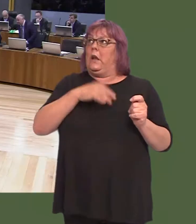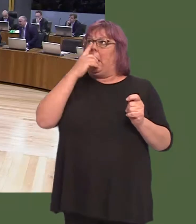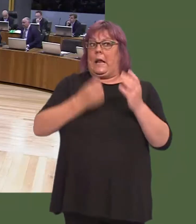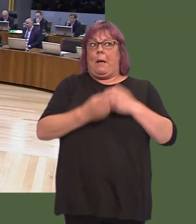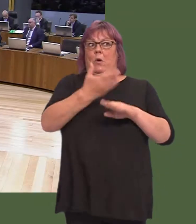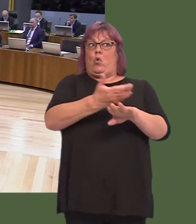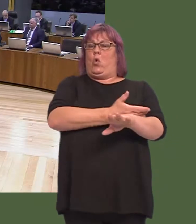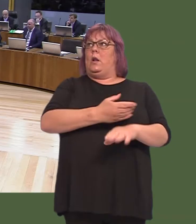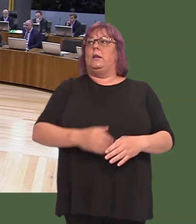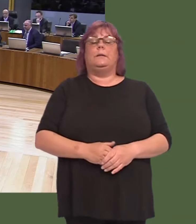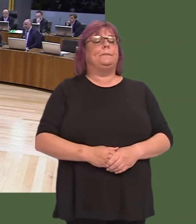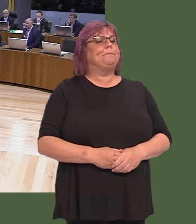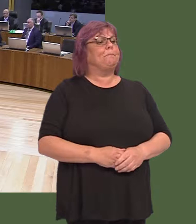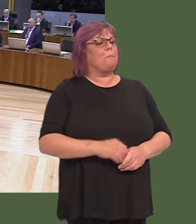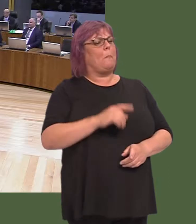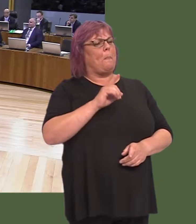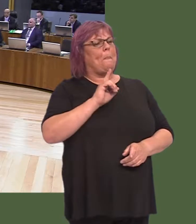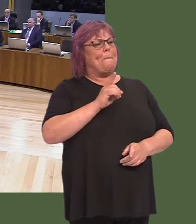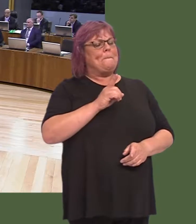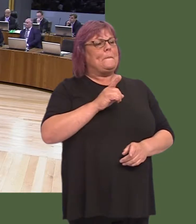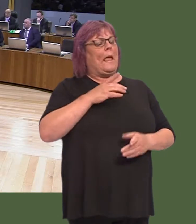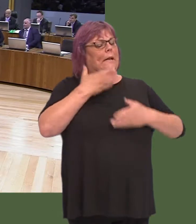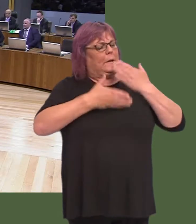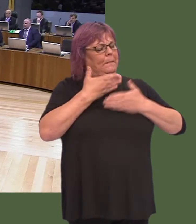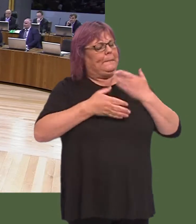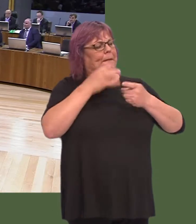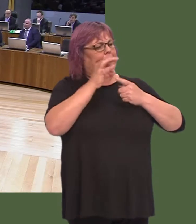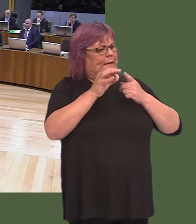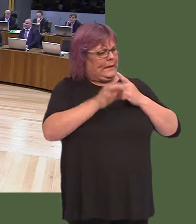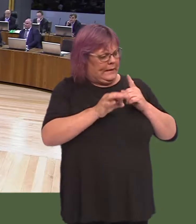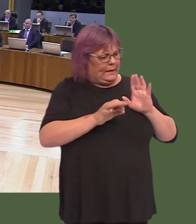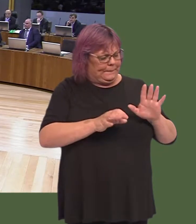Carwyn Jones AM: An important question, and one that deserves a detailed answer, if I may, Llywydd.